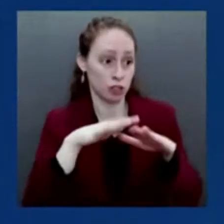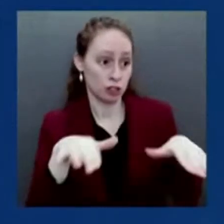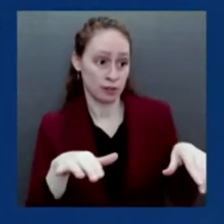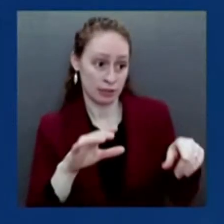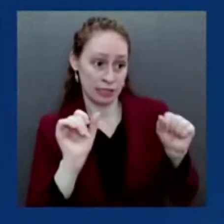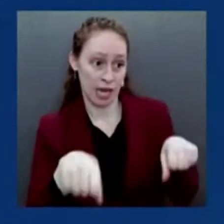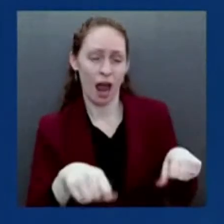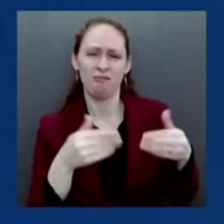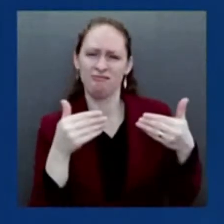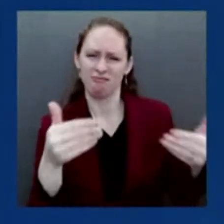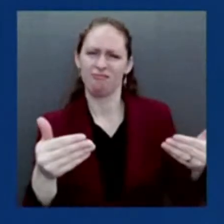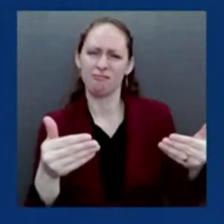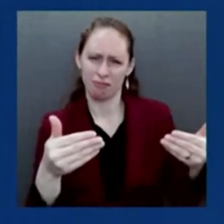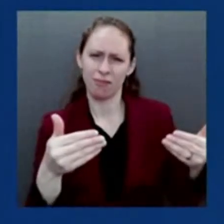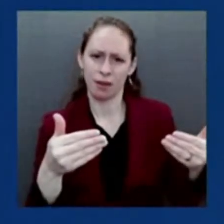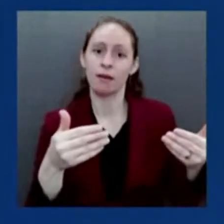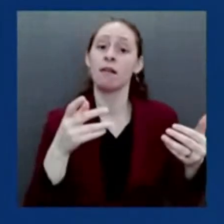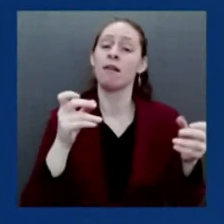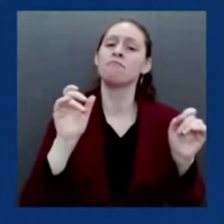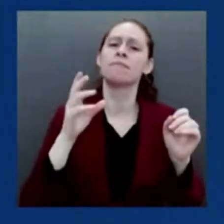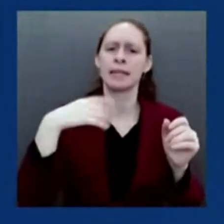OUR TEENAGERS VACCINATED.